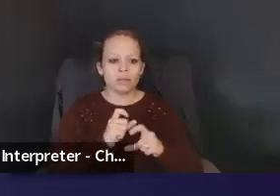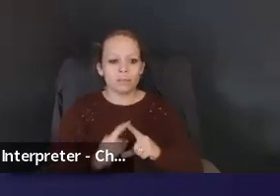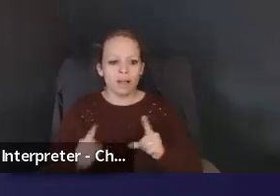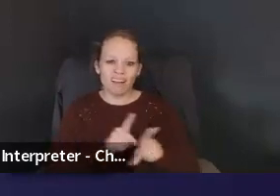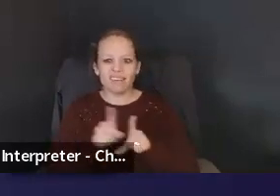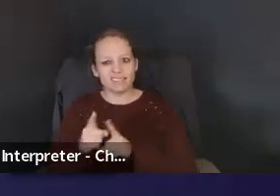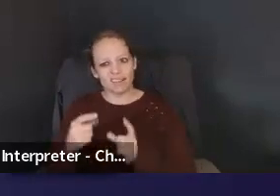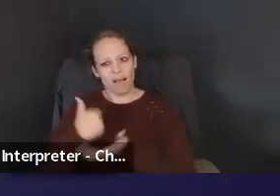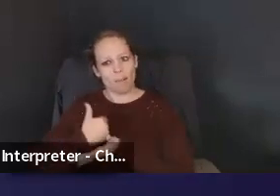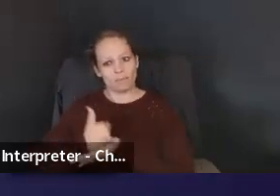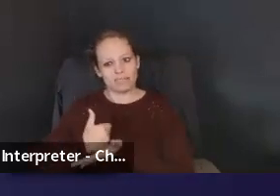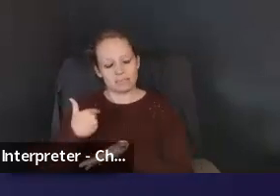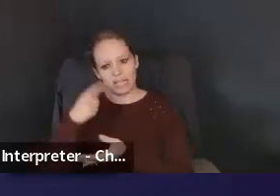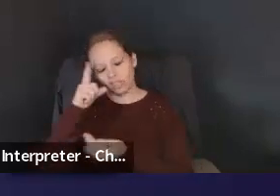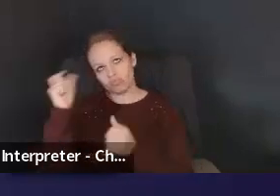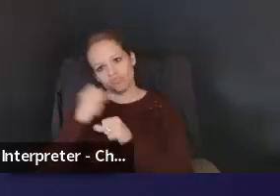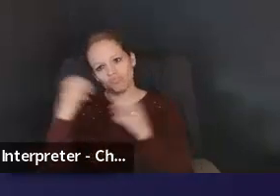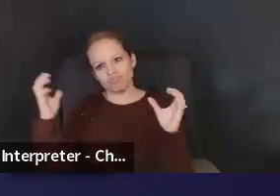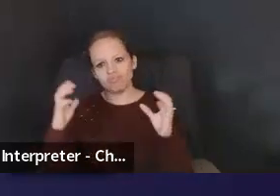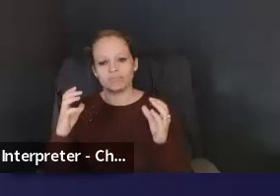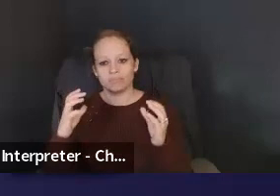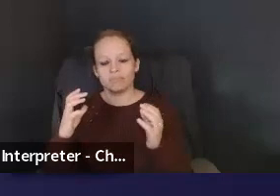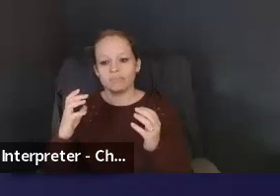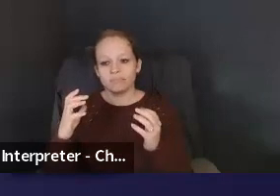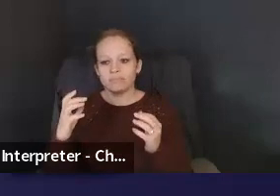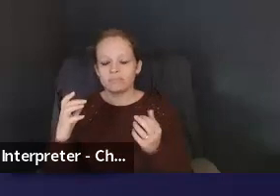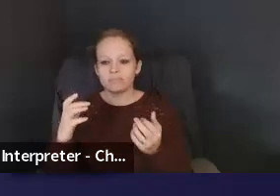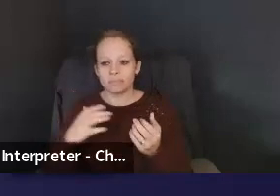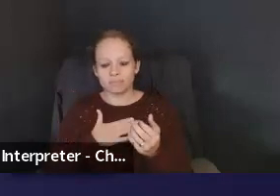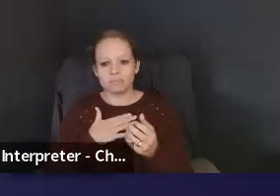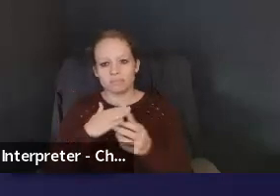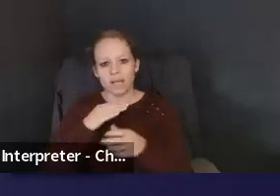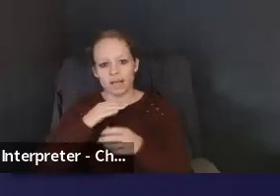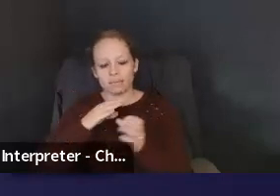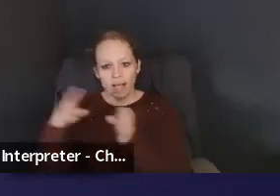kind of try to visualize and look at step by step how this is going to get laid out